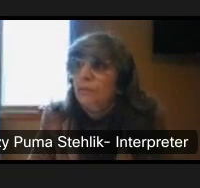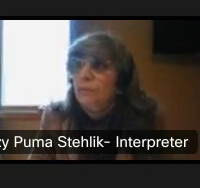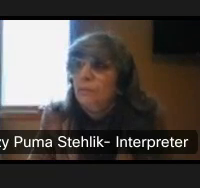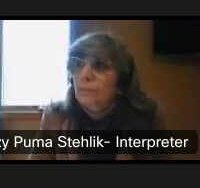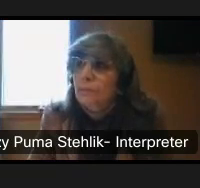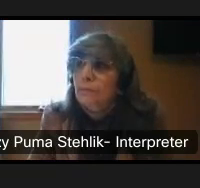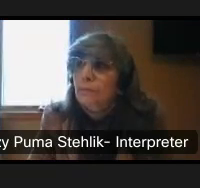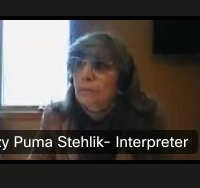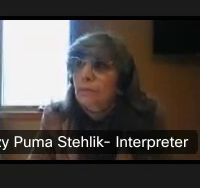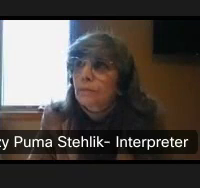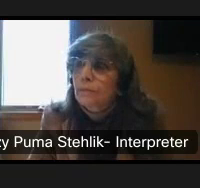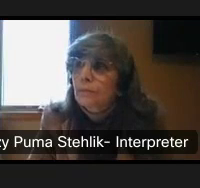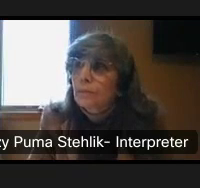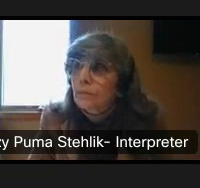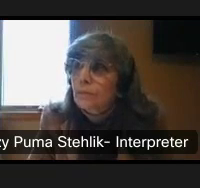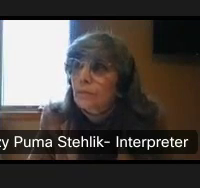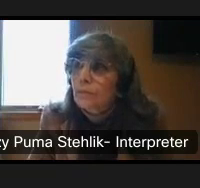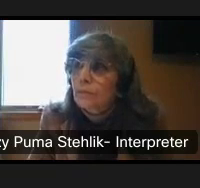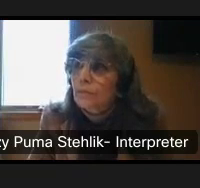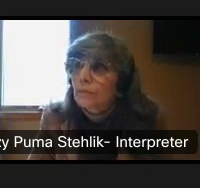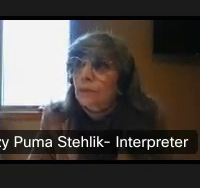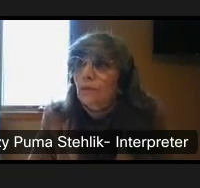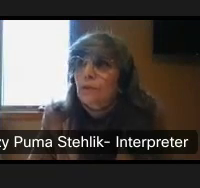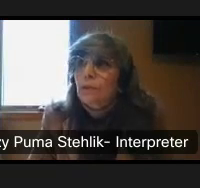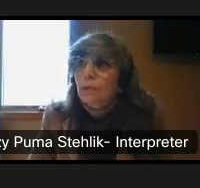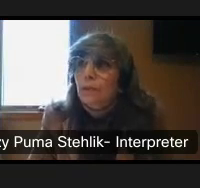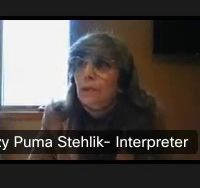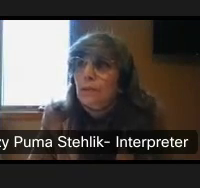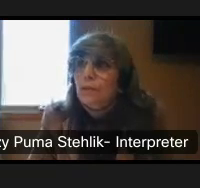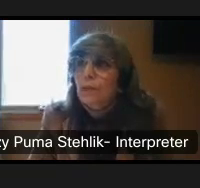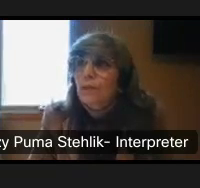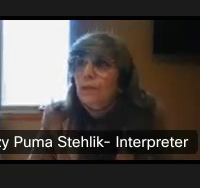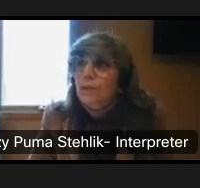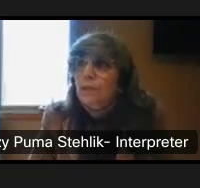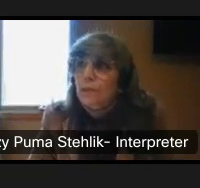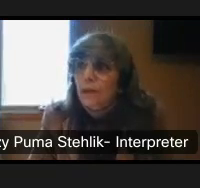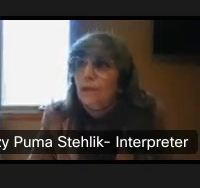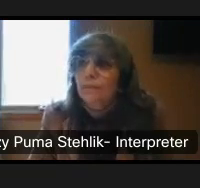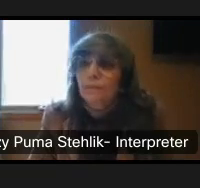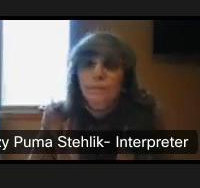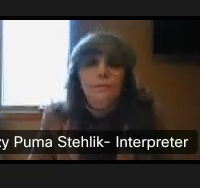And the variance is denied. In is N**.